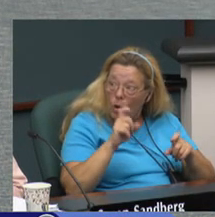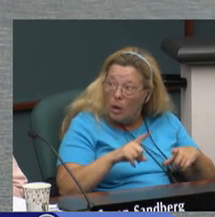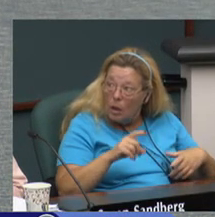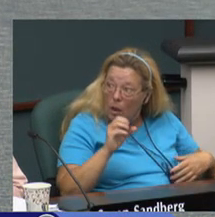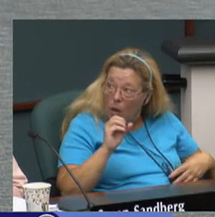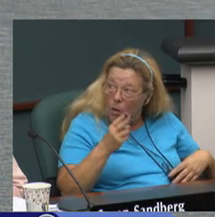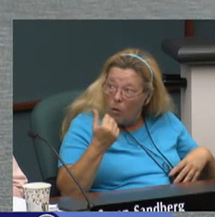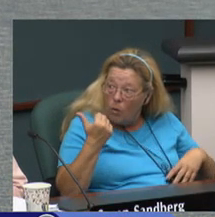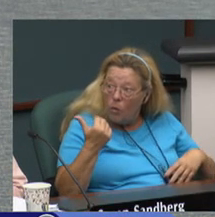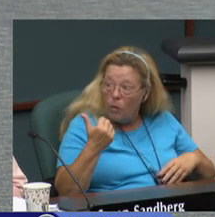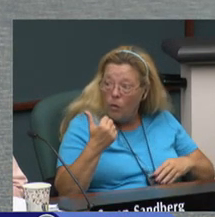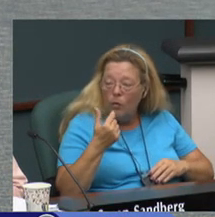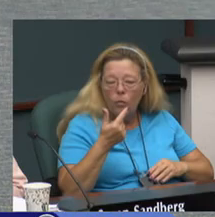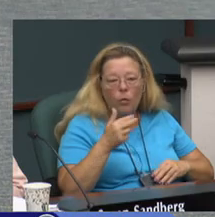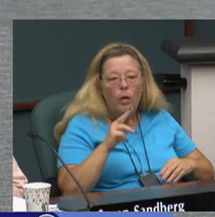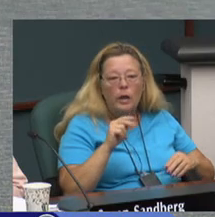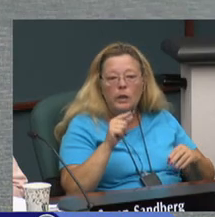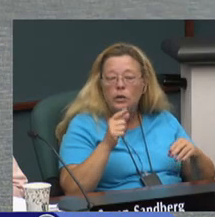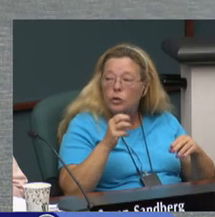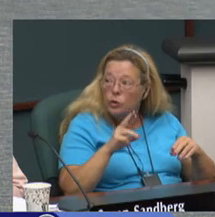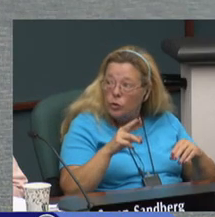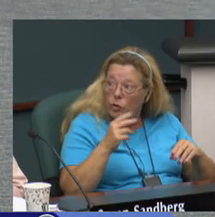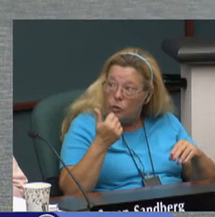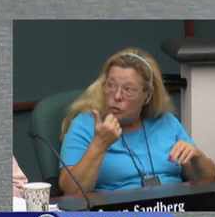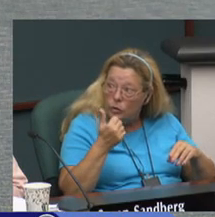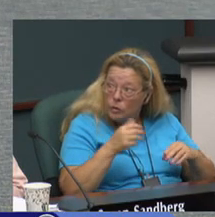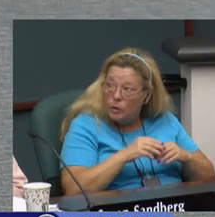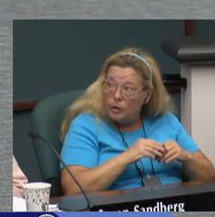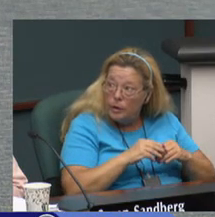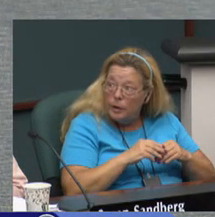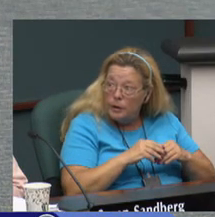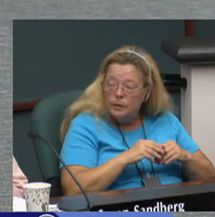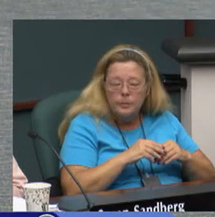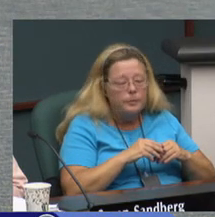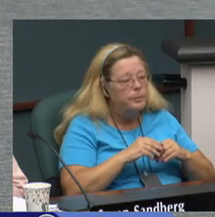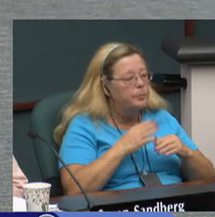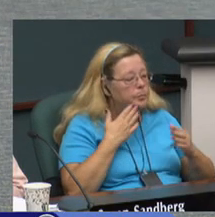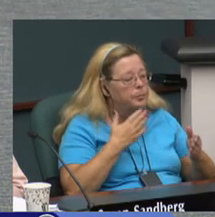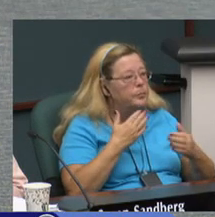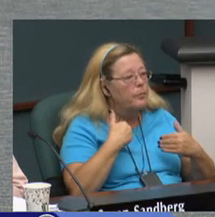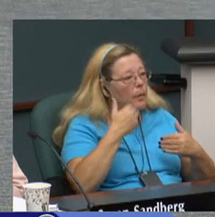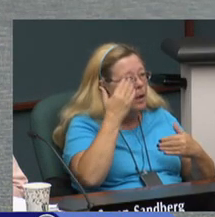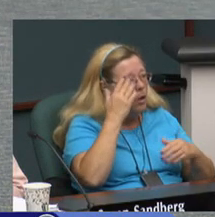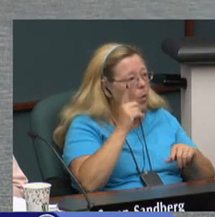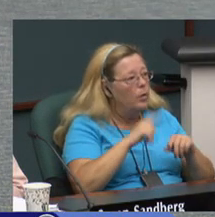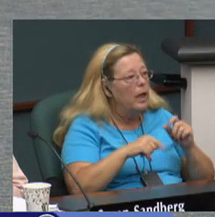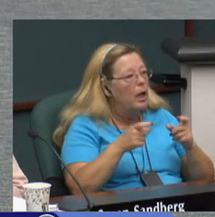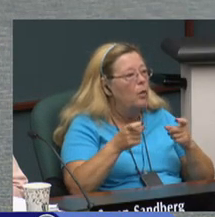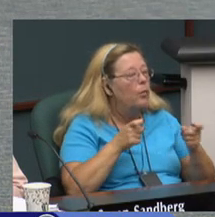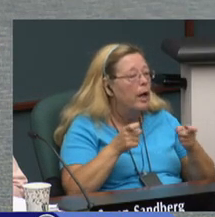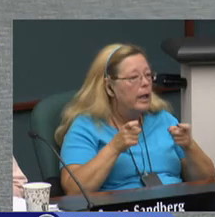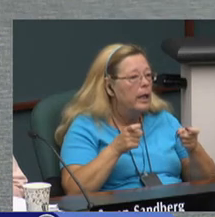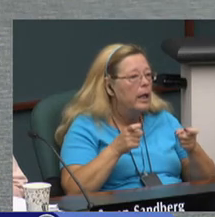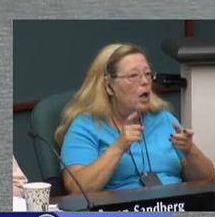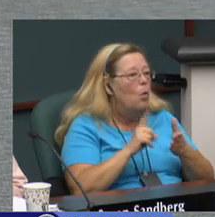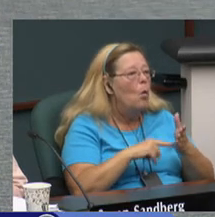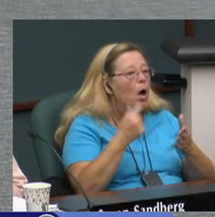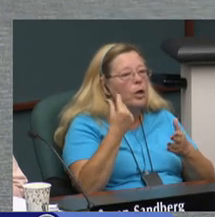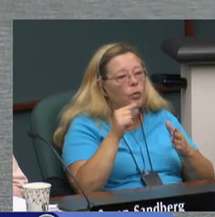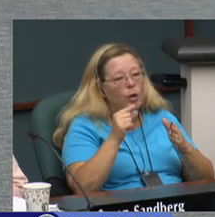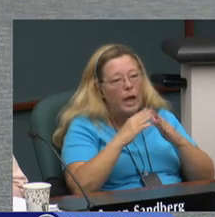councilman Granger thank you I know we can't regulate what greenhouses and what